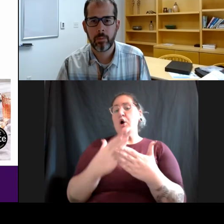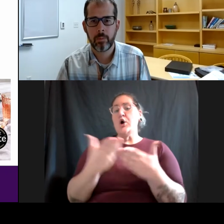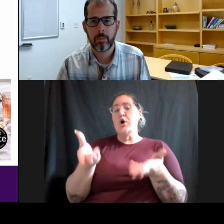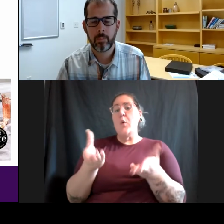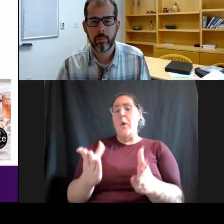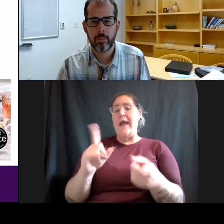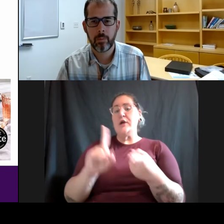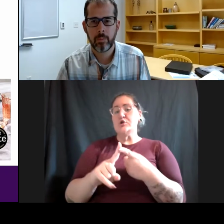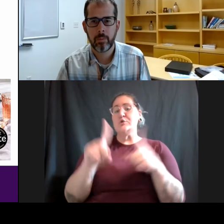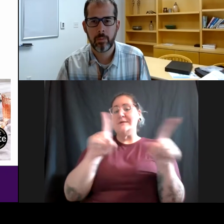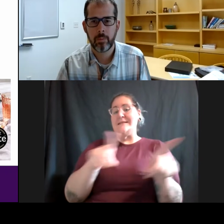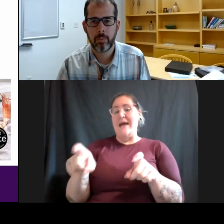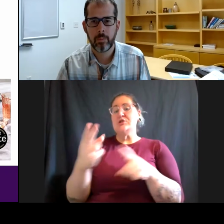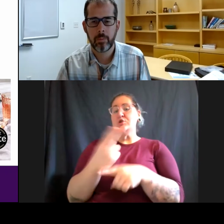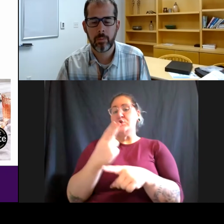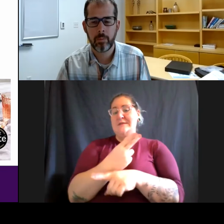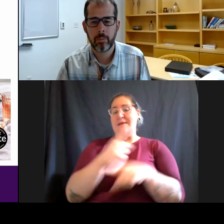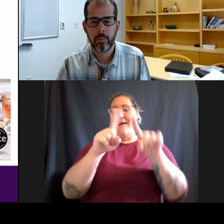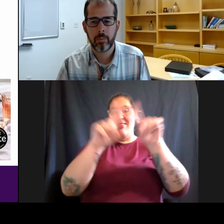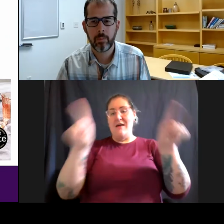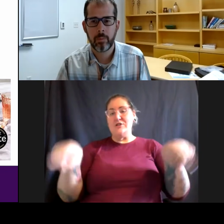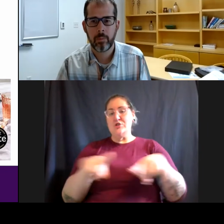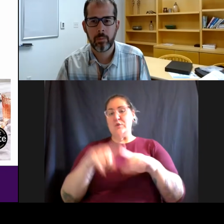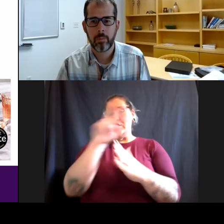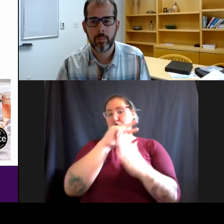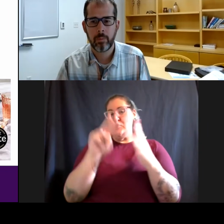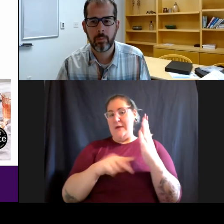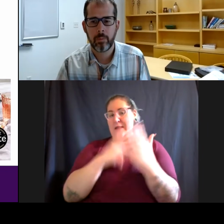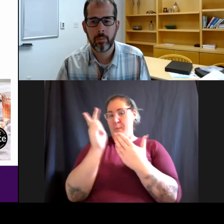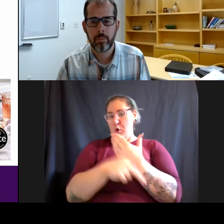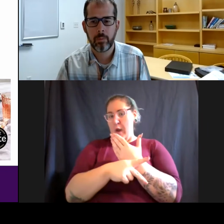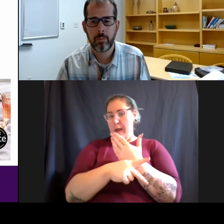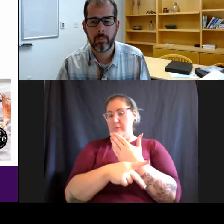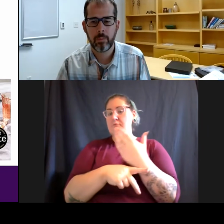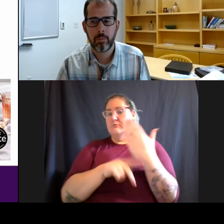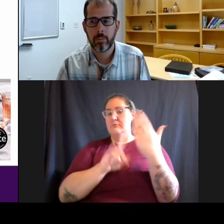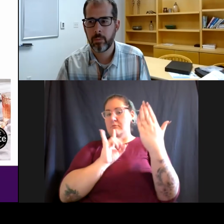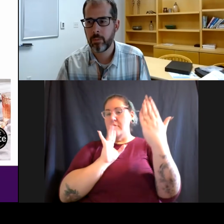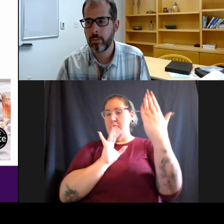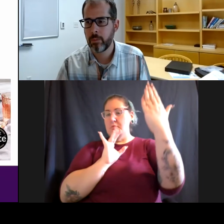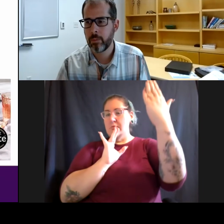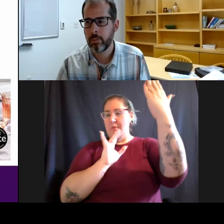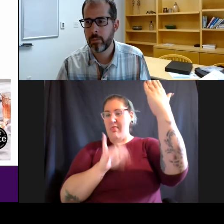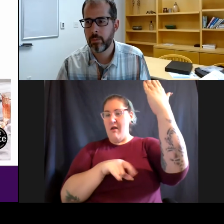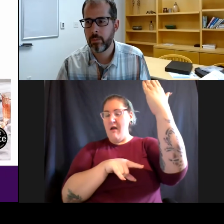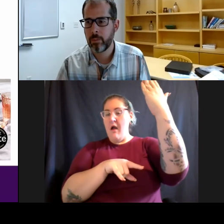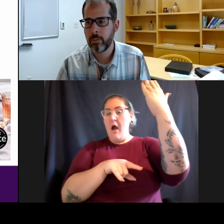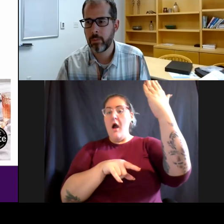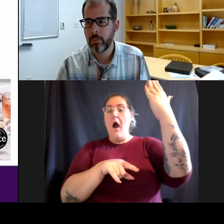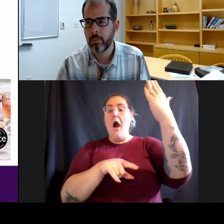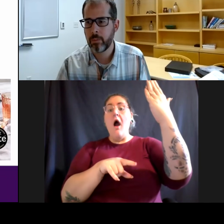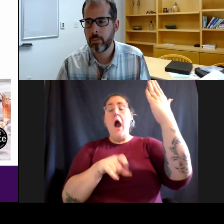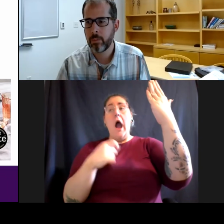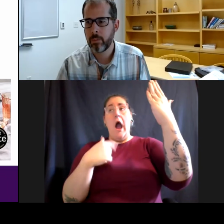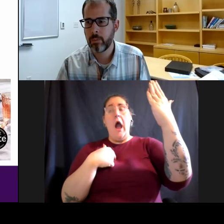usable it is. I would say that of the tools that I have used for testing, within programs like